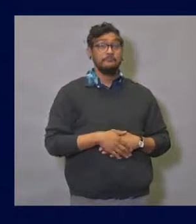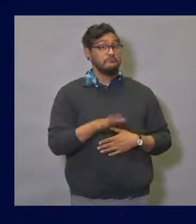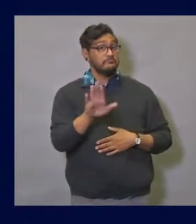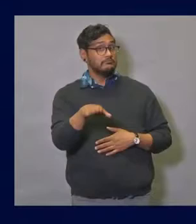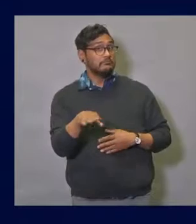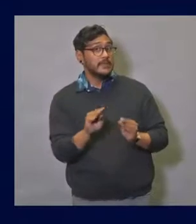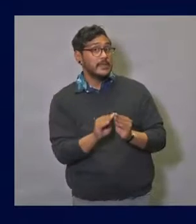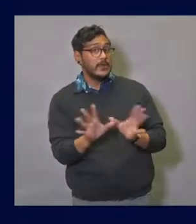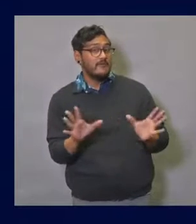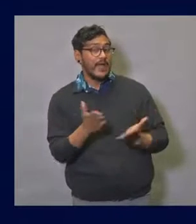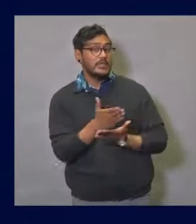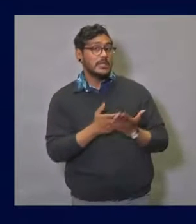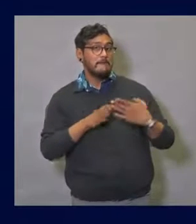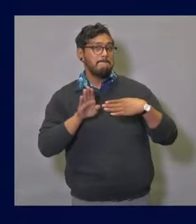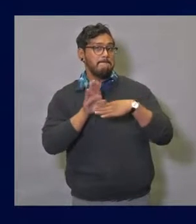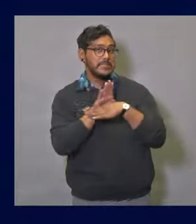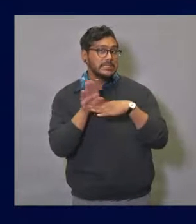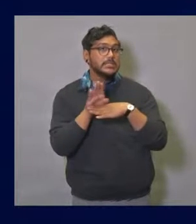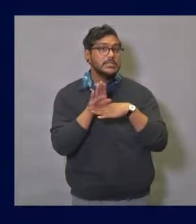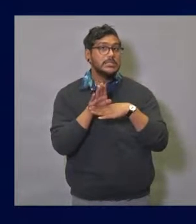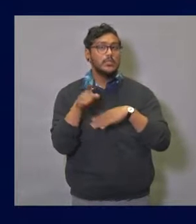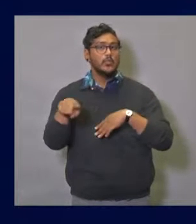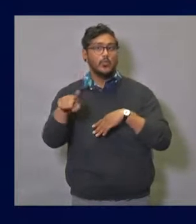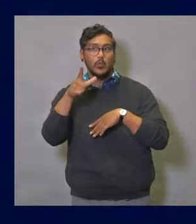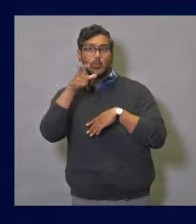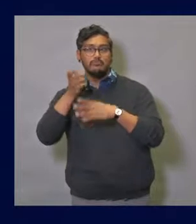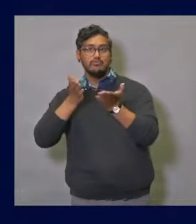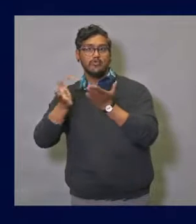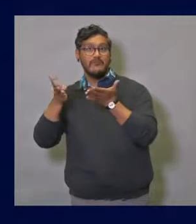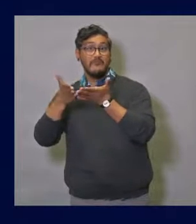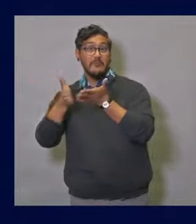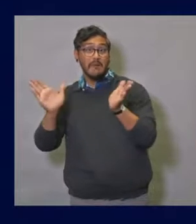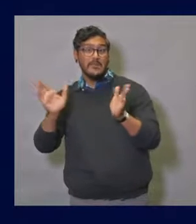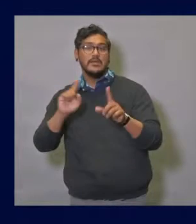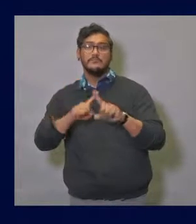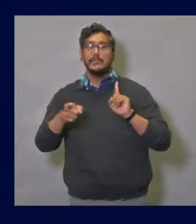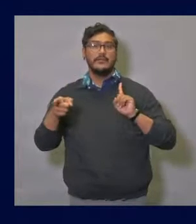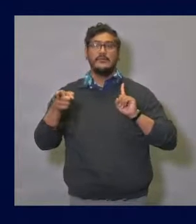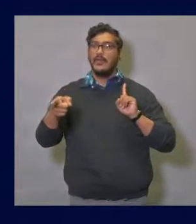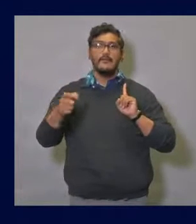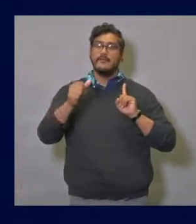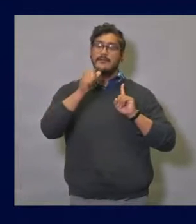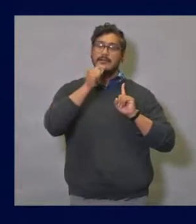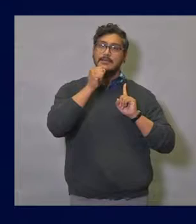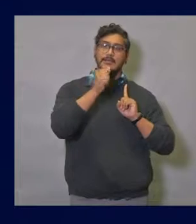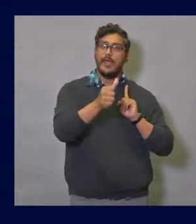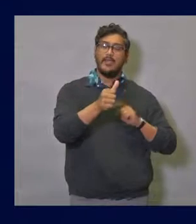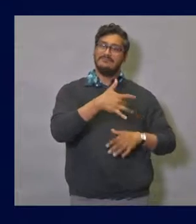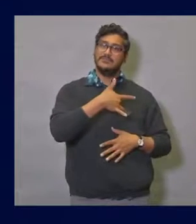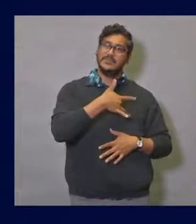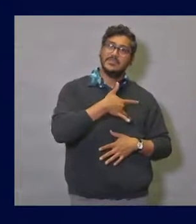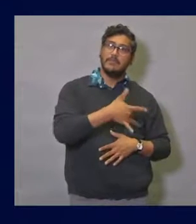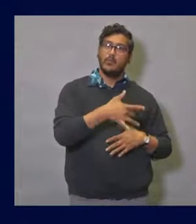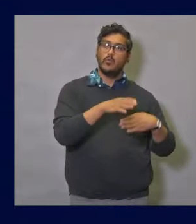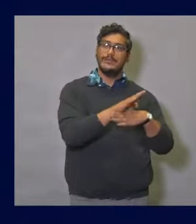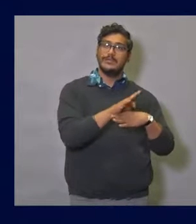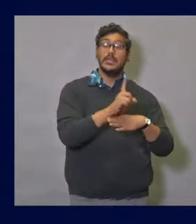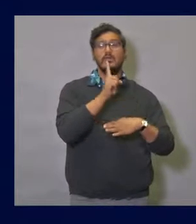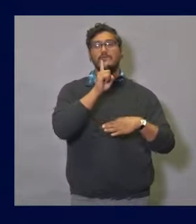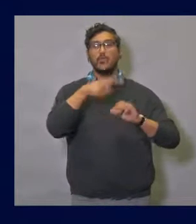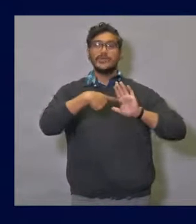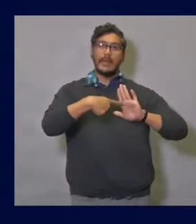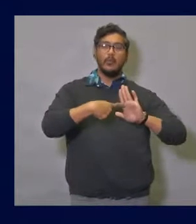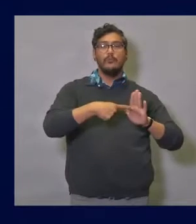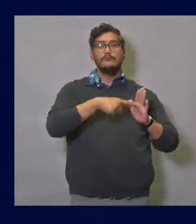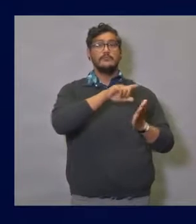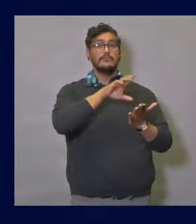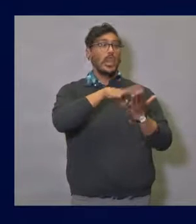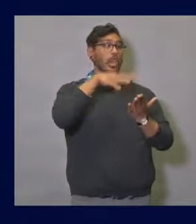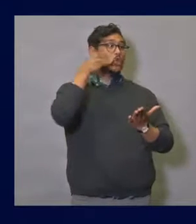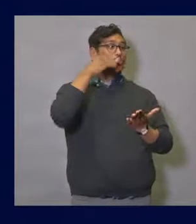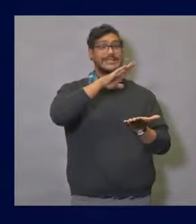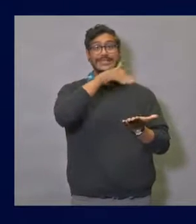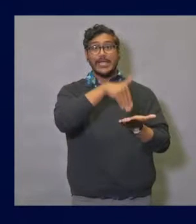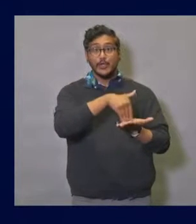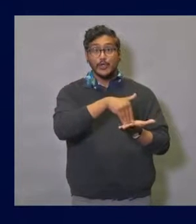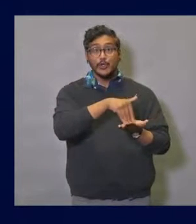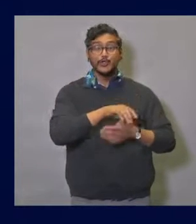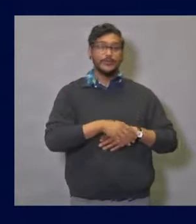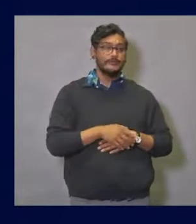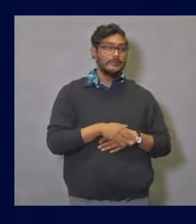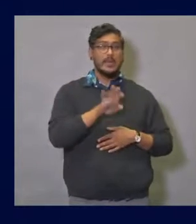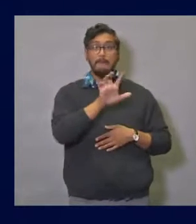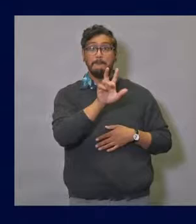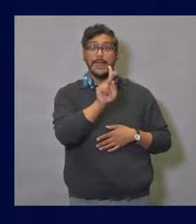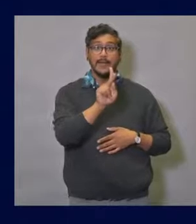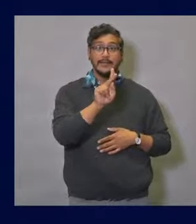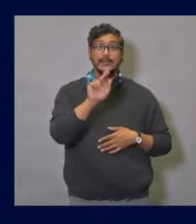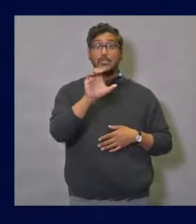REQUERIDAS.